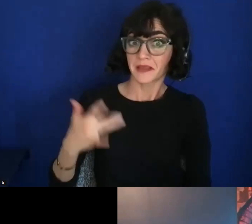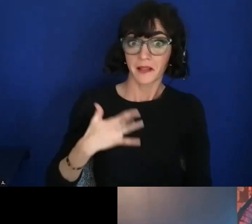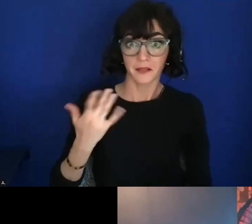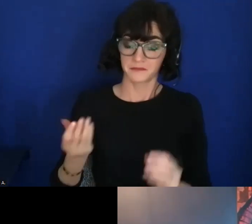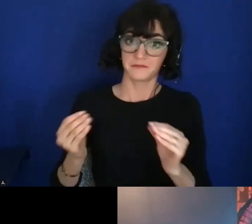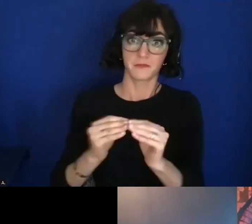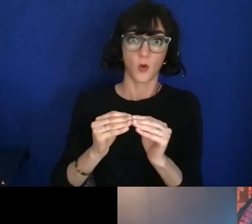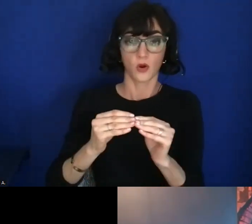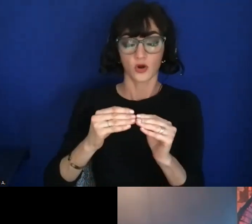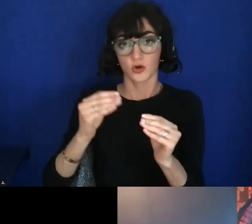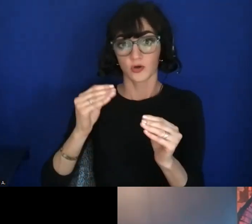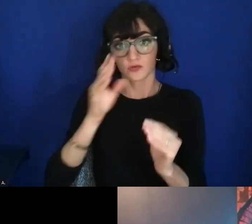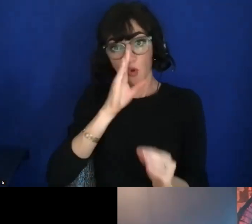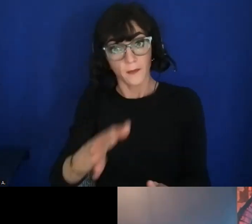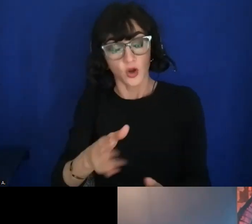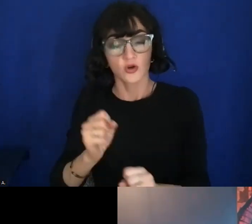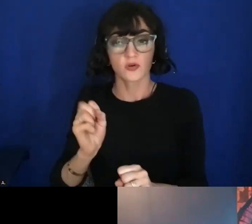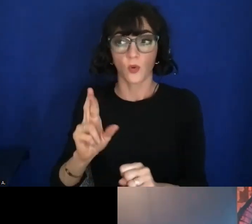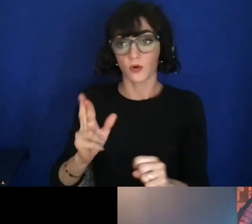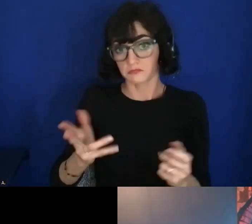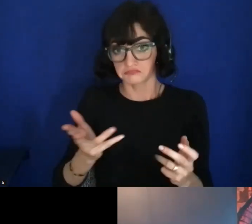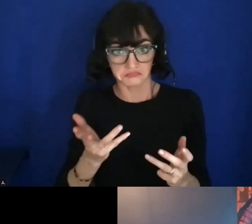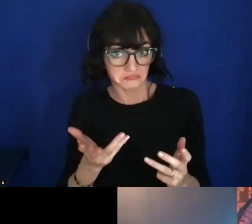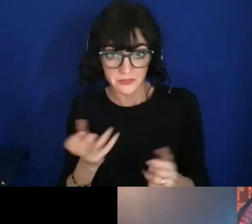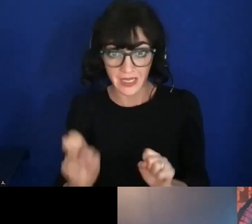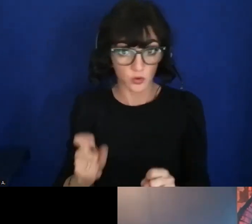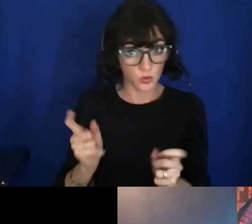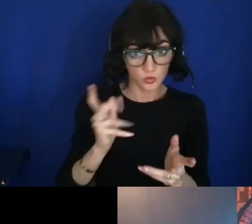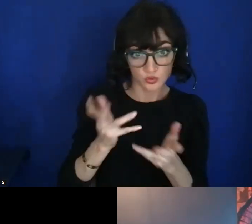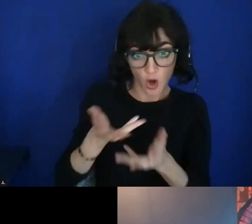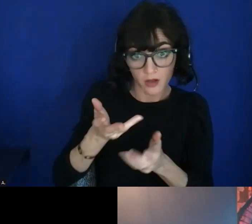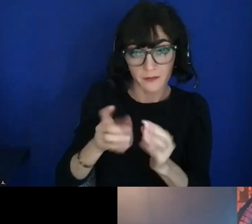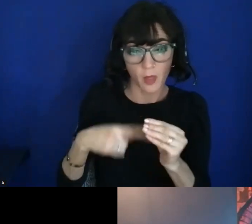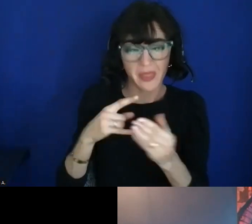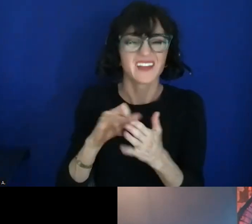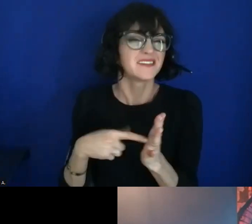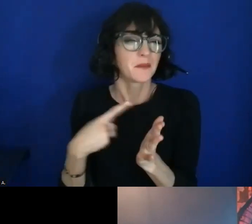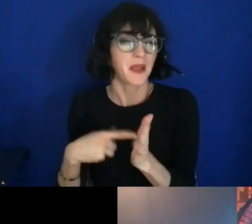less right if you're able to openly talk about it but sometimes people aren't there yet to